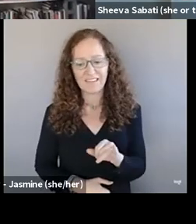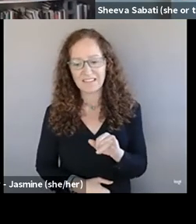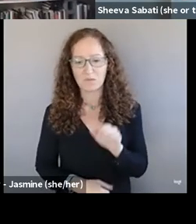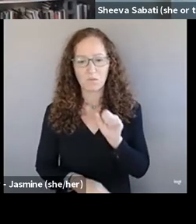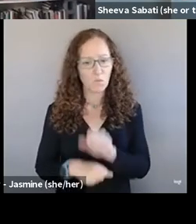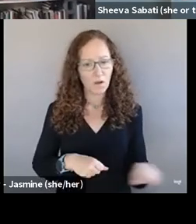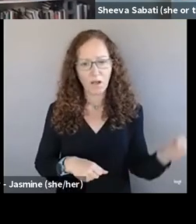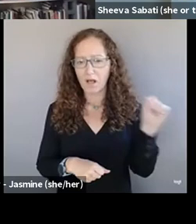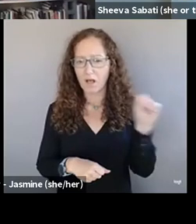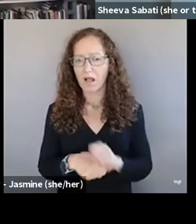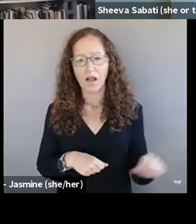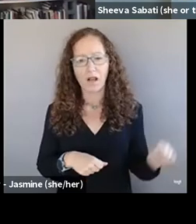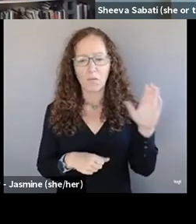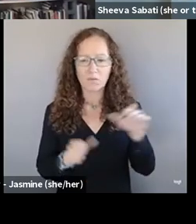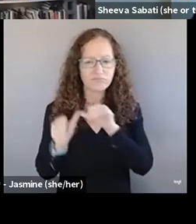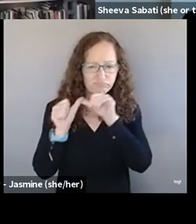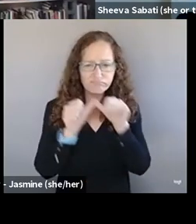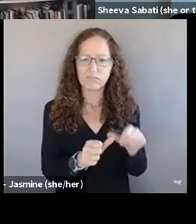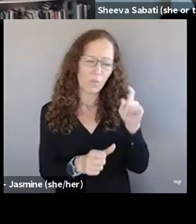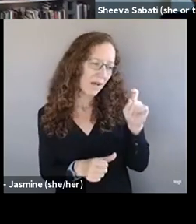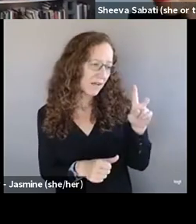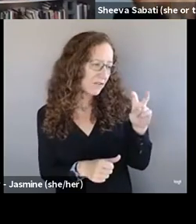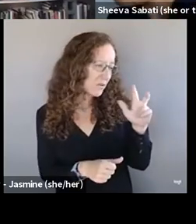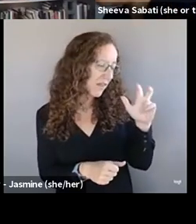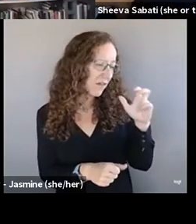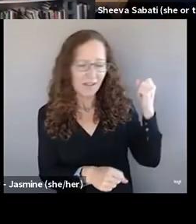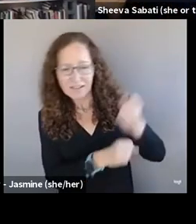get here in a day, we are not going to fix it in a day. Even